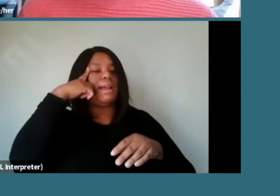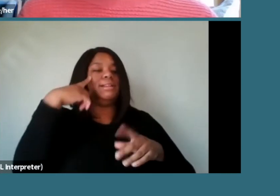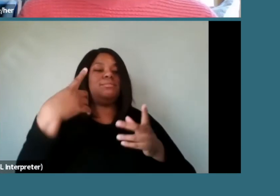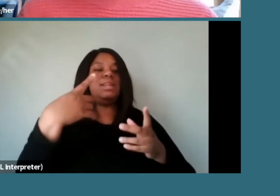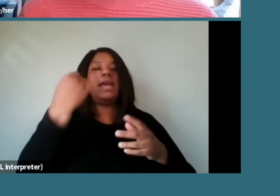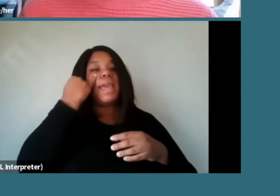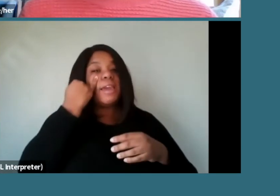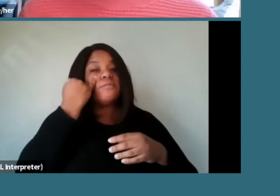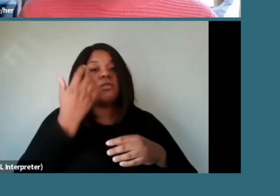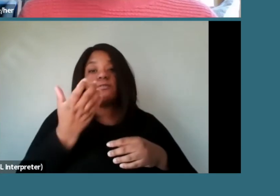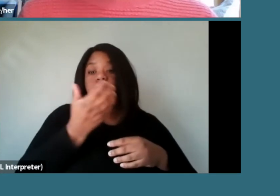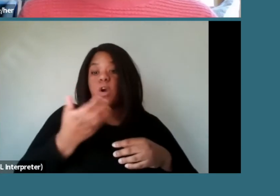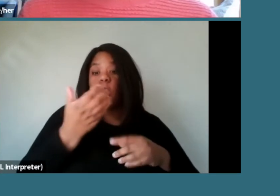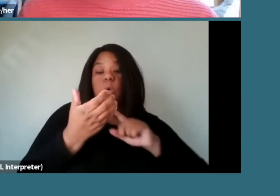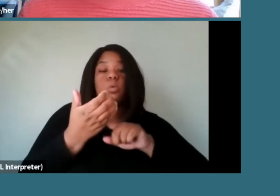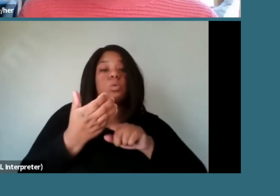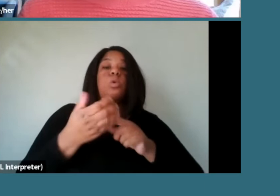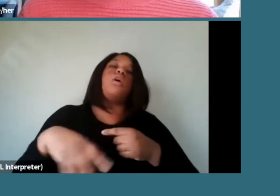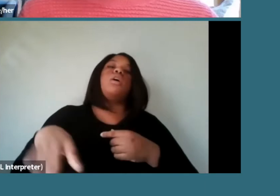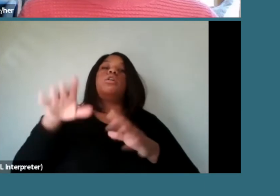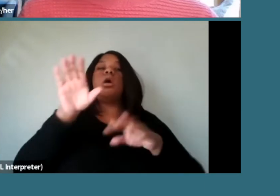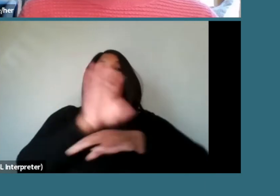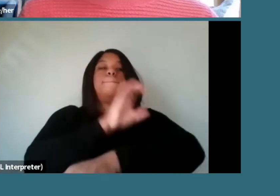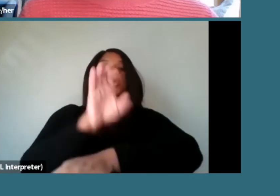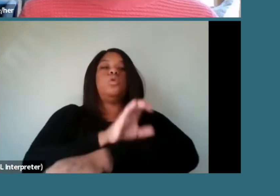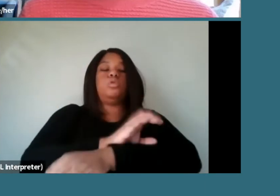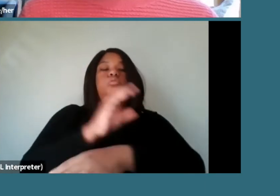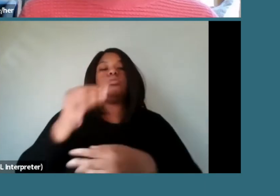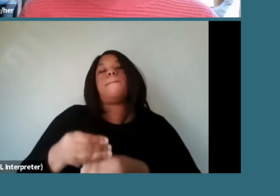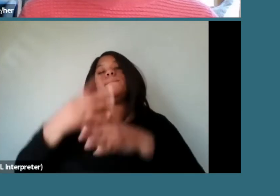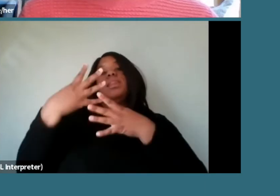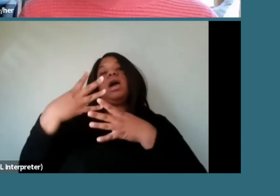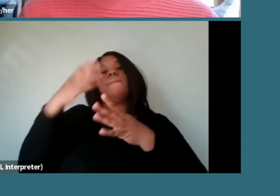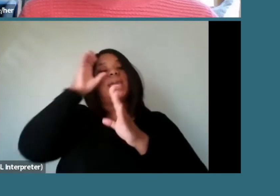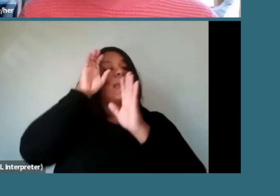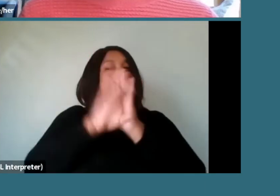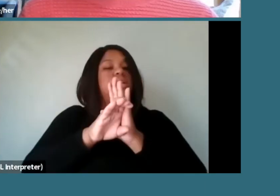if you're on your computer, if you can pull up an image from your photo roll.